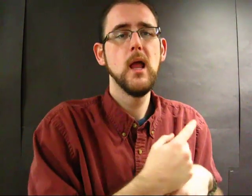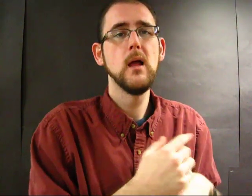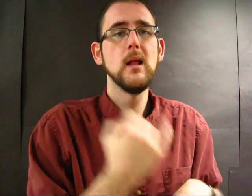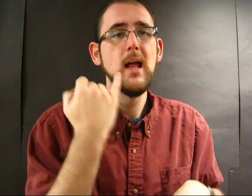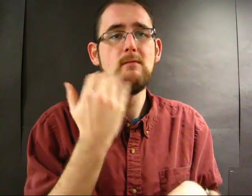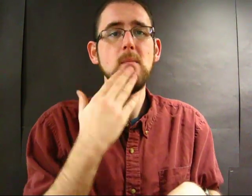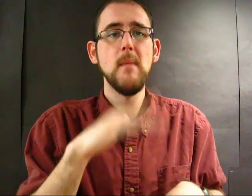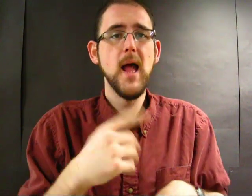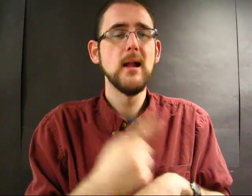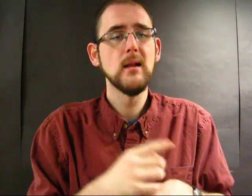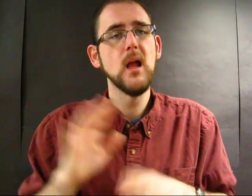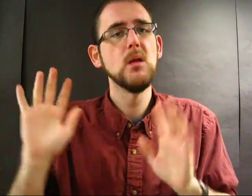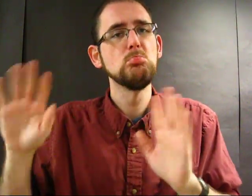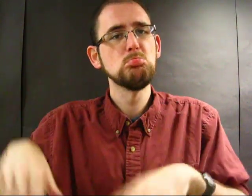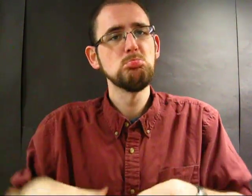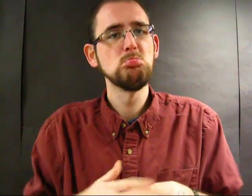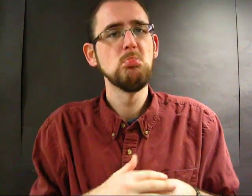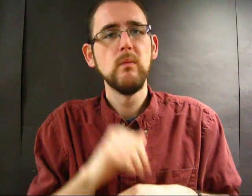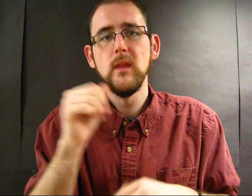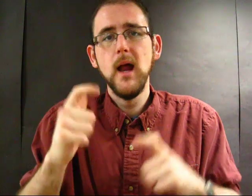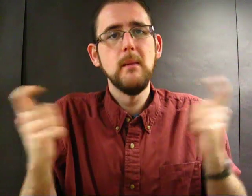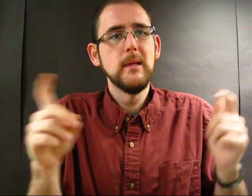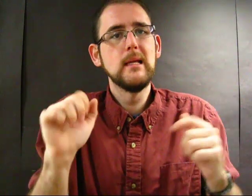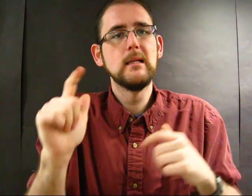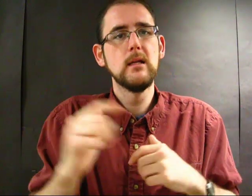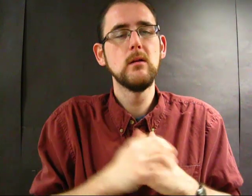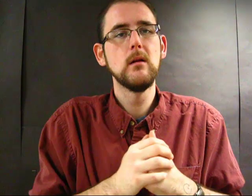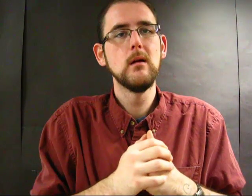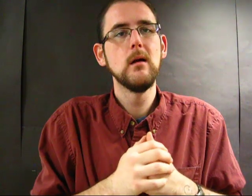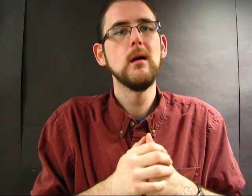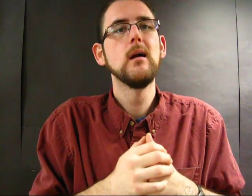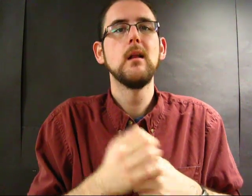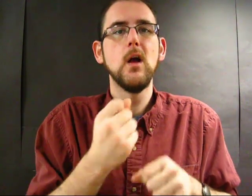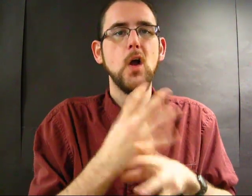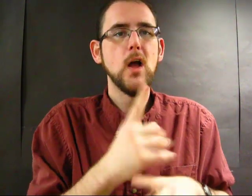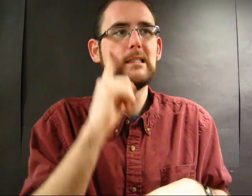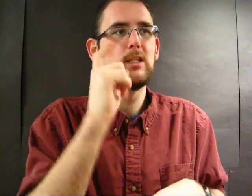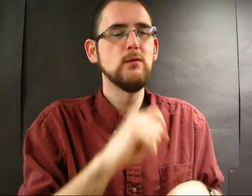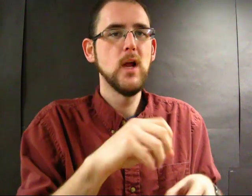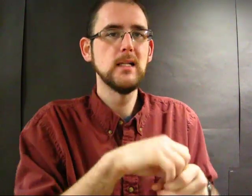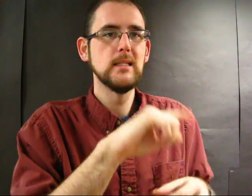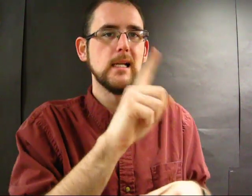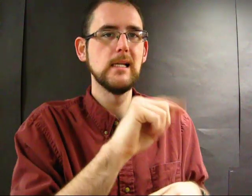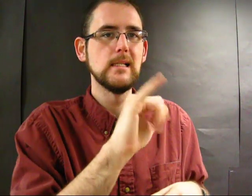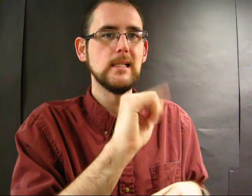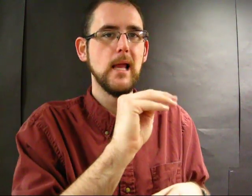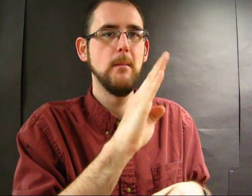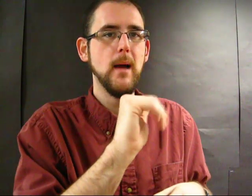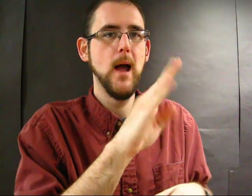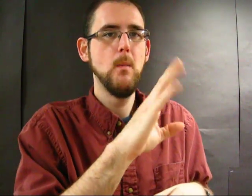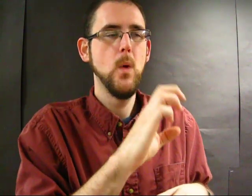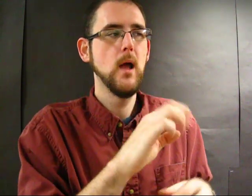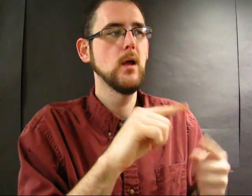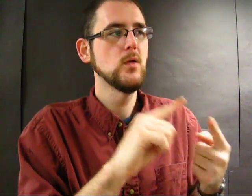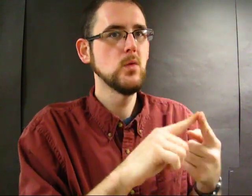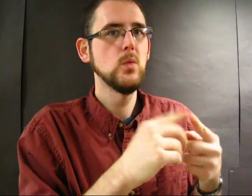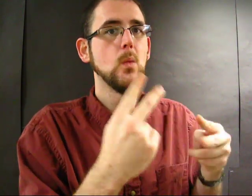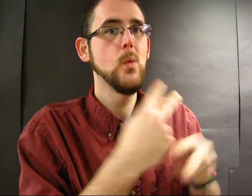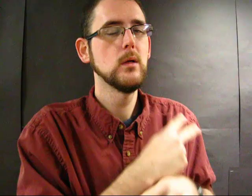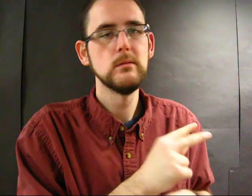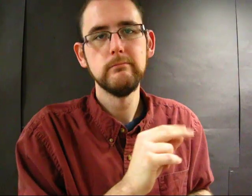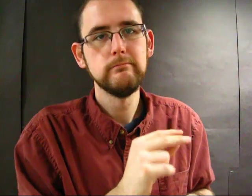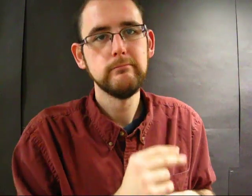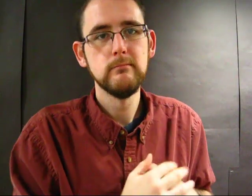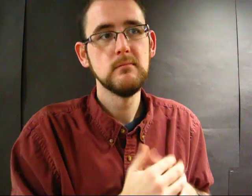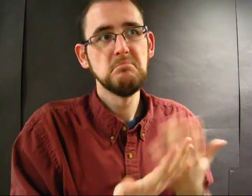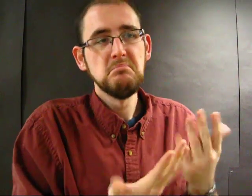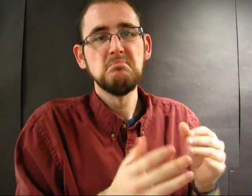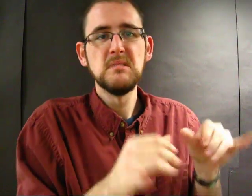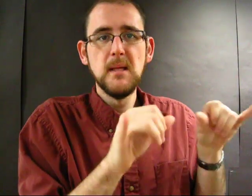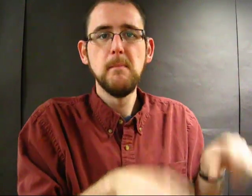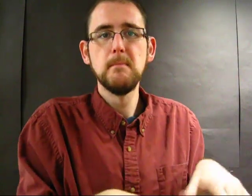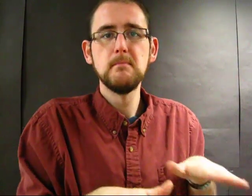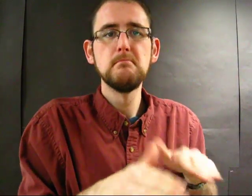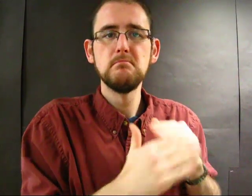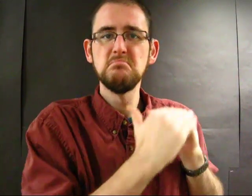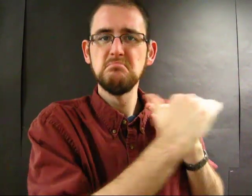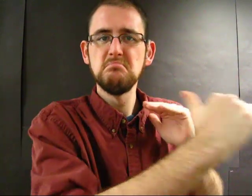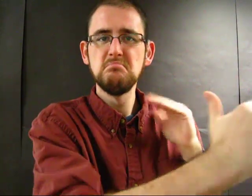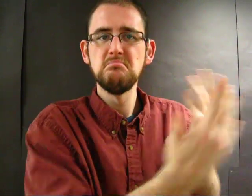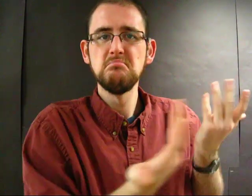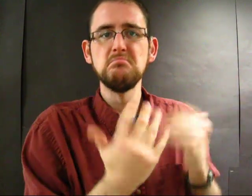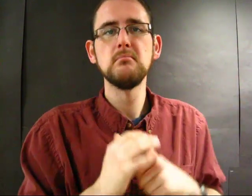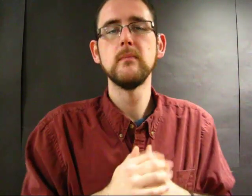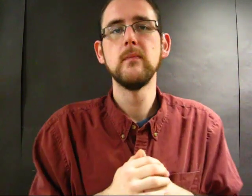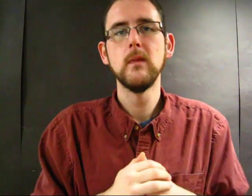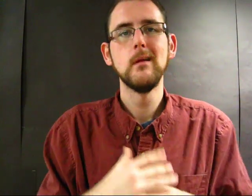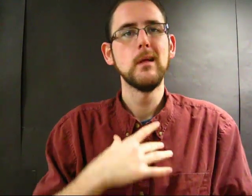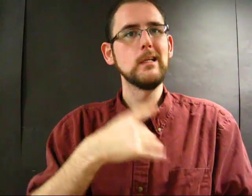Bad days aren't such a big deal. It seems to help them stay more stable than in the West.